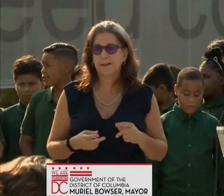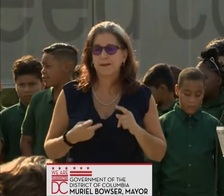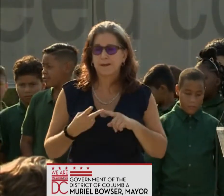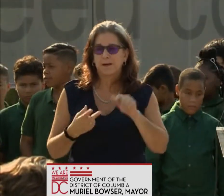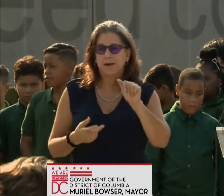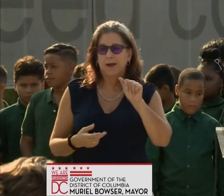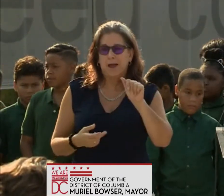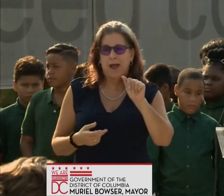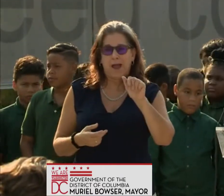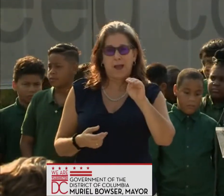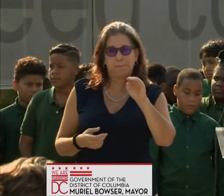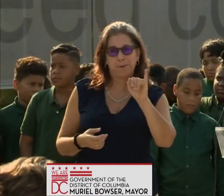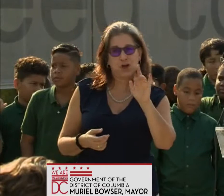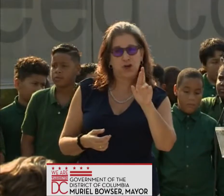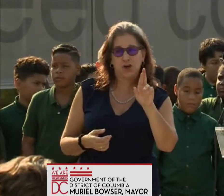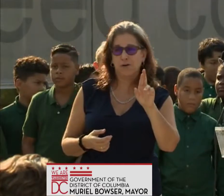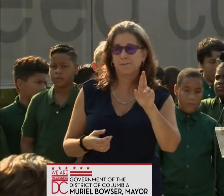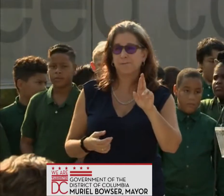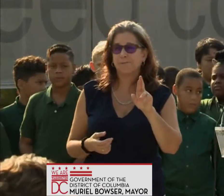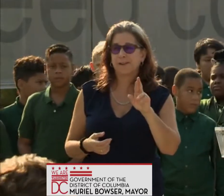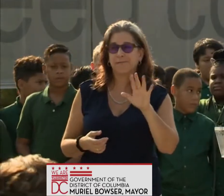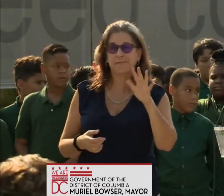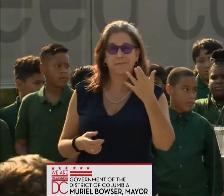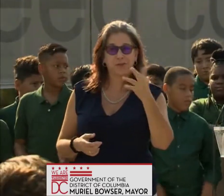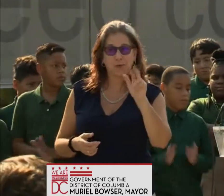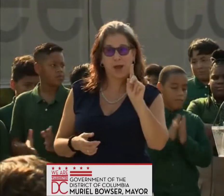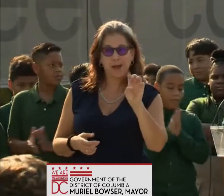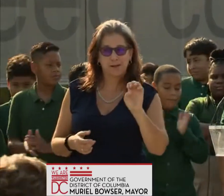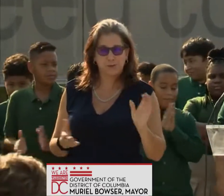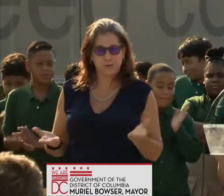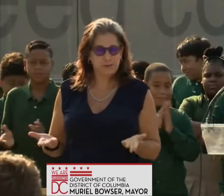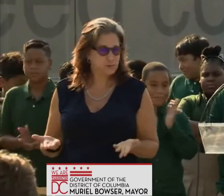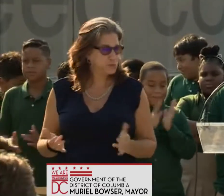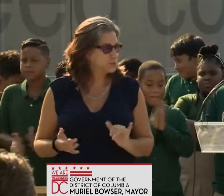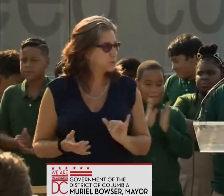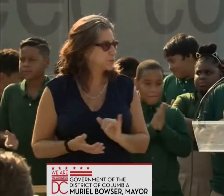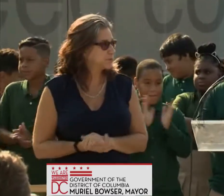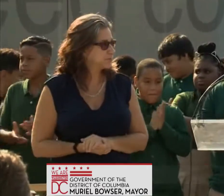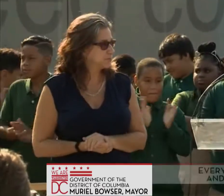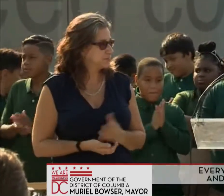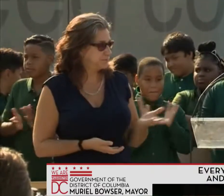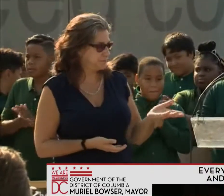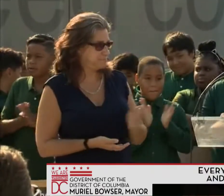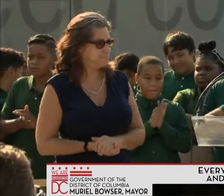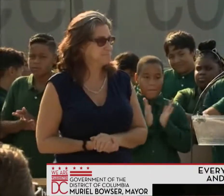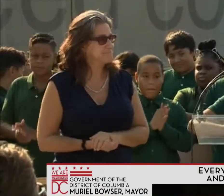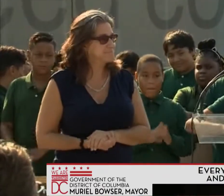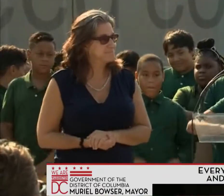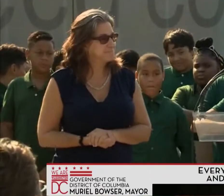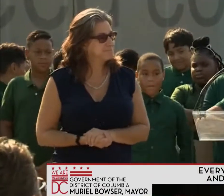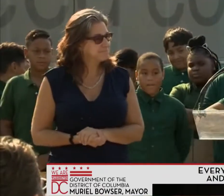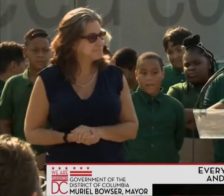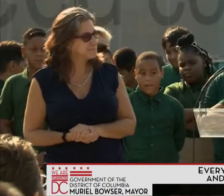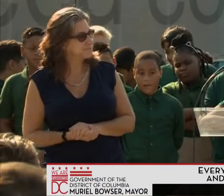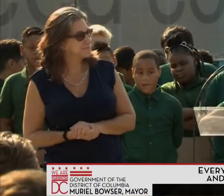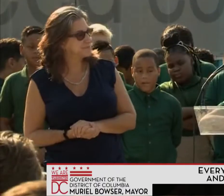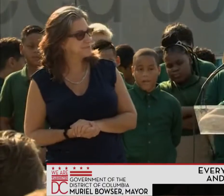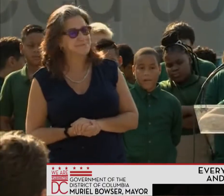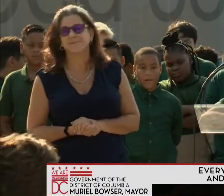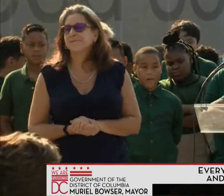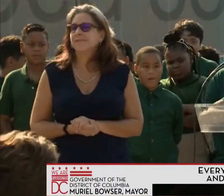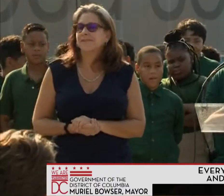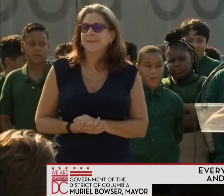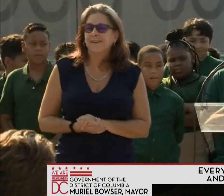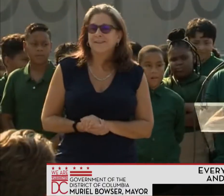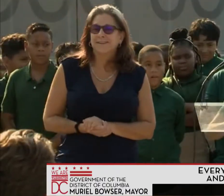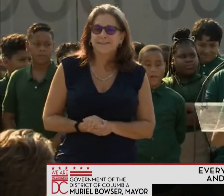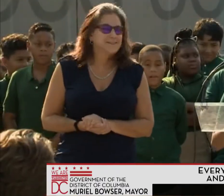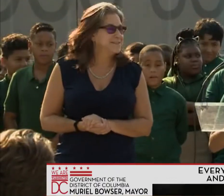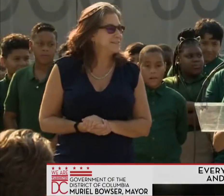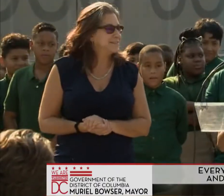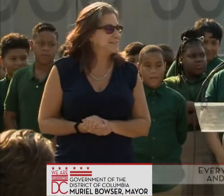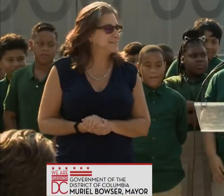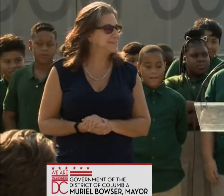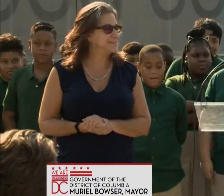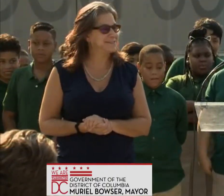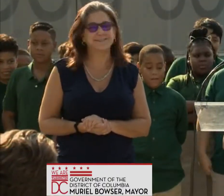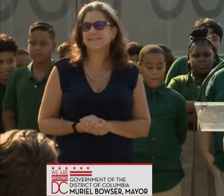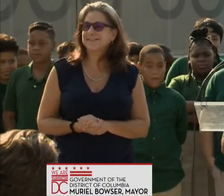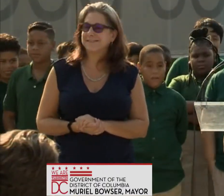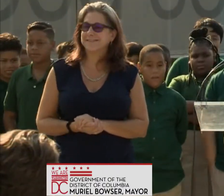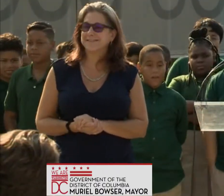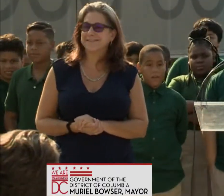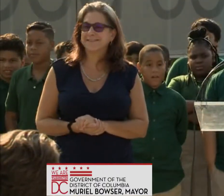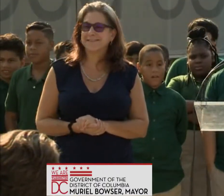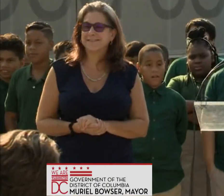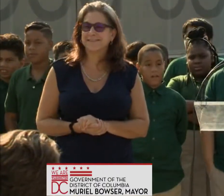our English only program let's welcome Julianna Wayne oh yeah CVS Denise's la